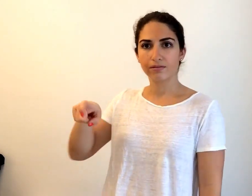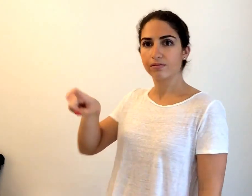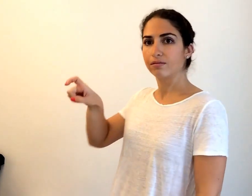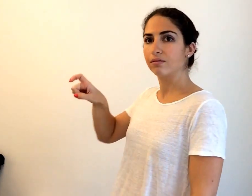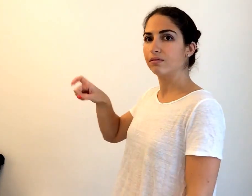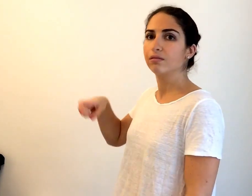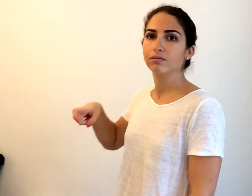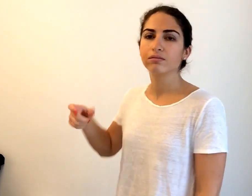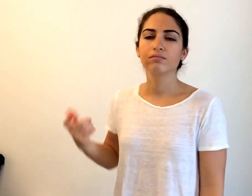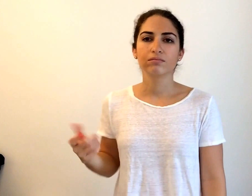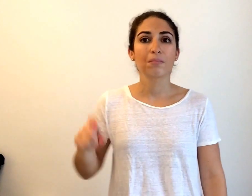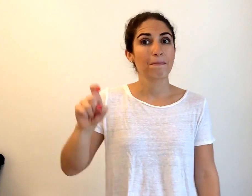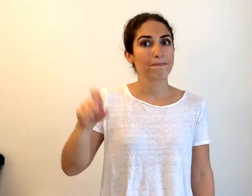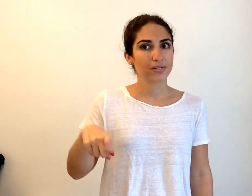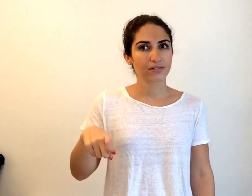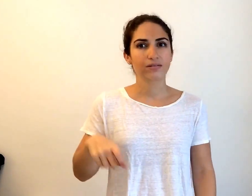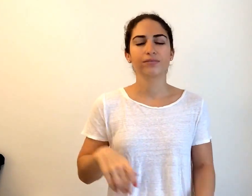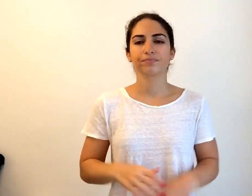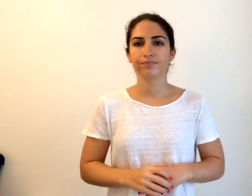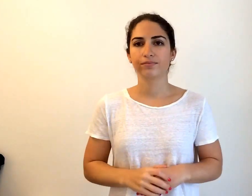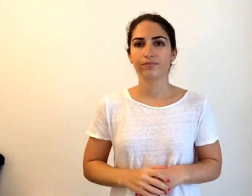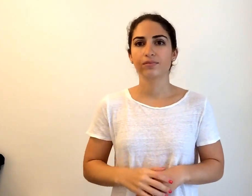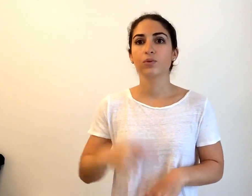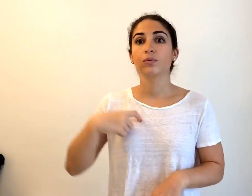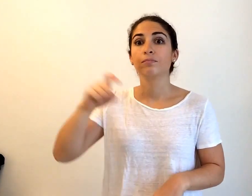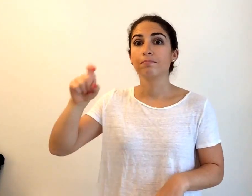MUST -- so I MUST, is to say "I have to go to the store."